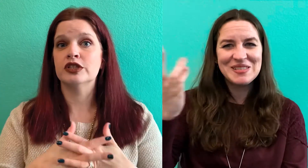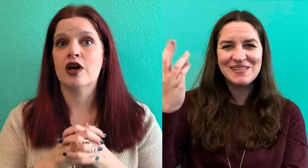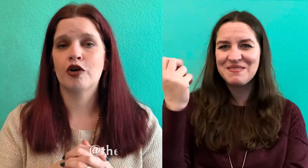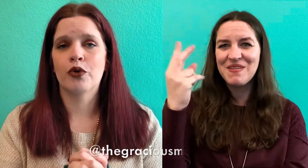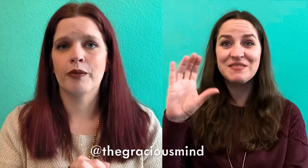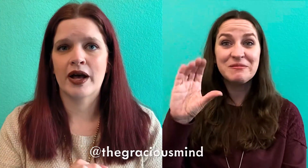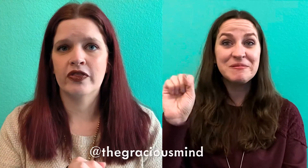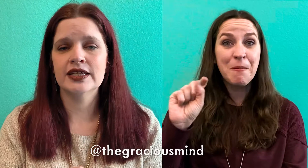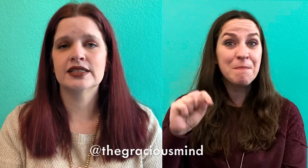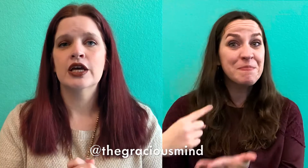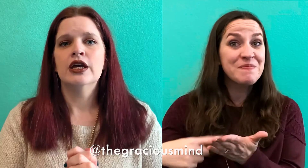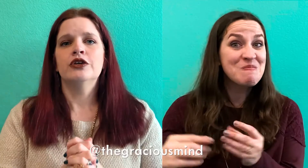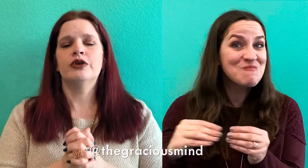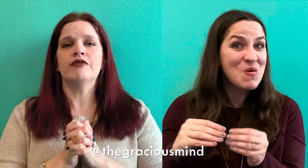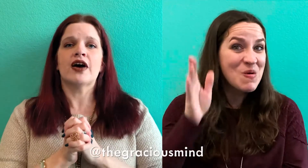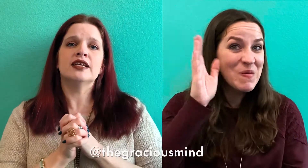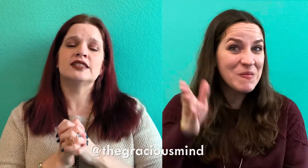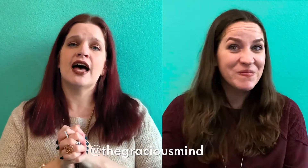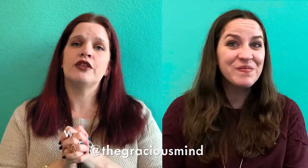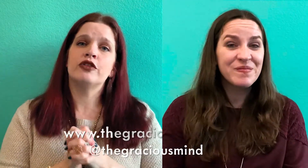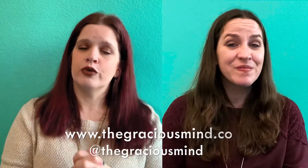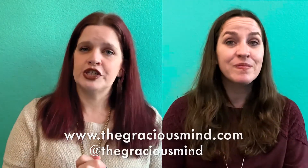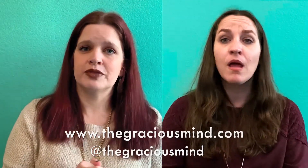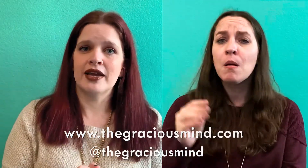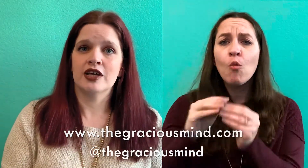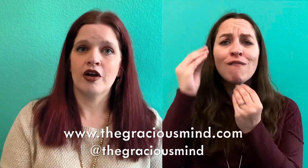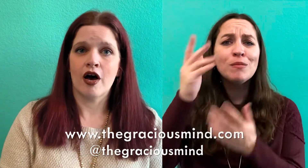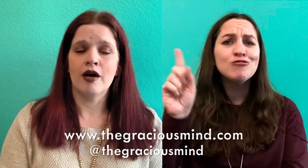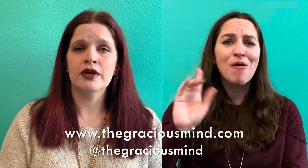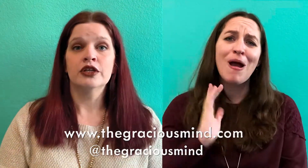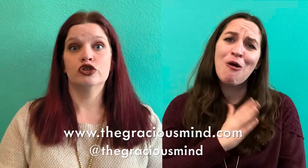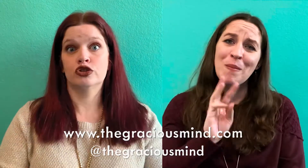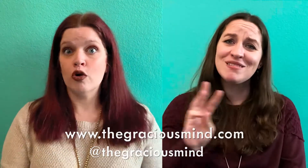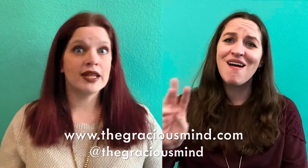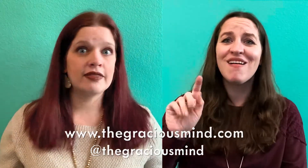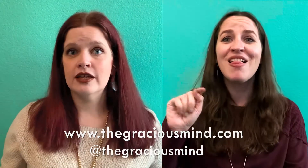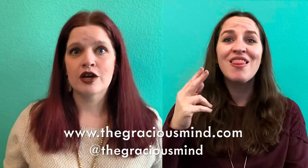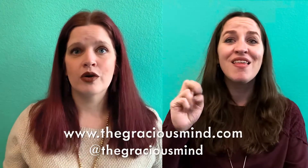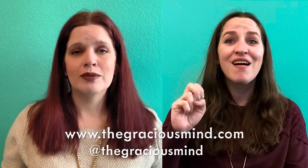to talk more about this. You can find us at TheGraciousMind.com, so many things on our website.